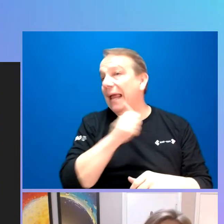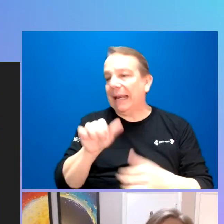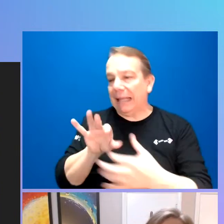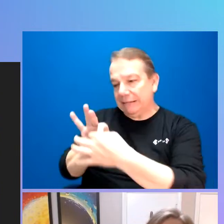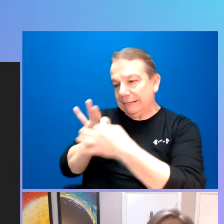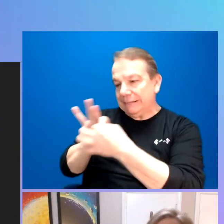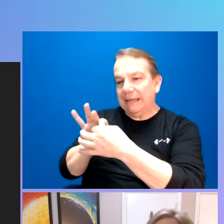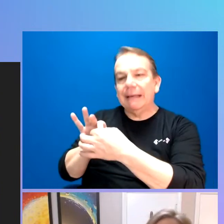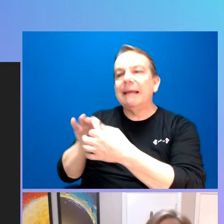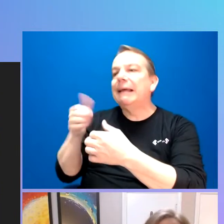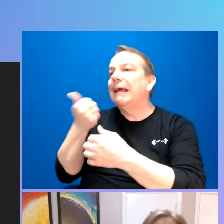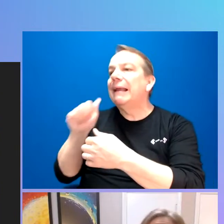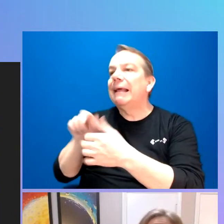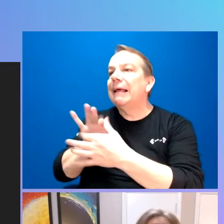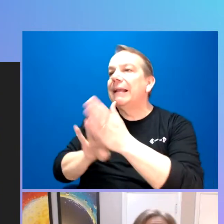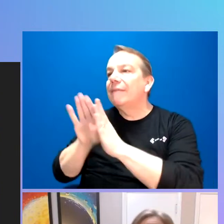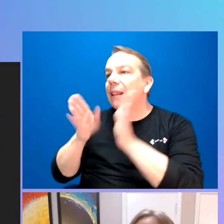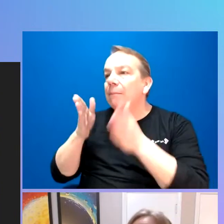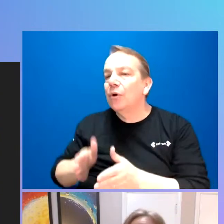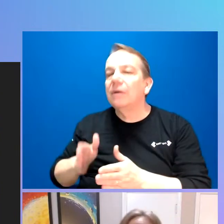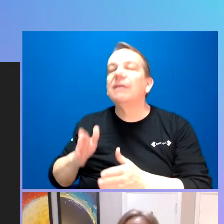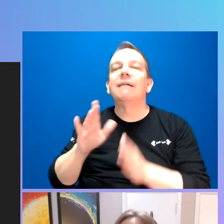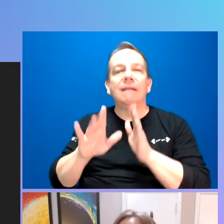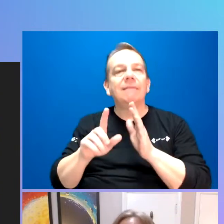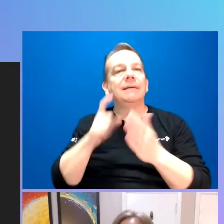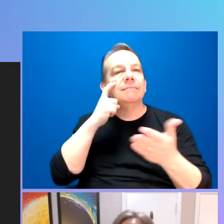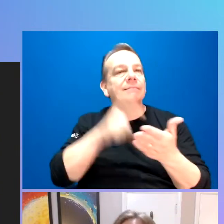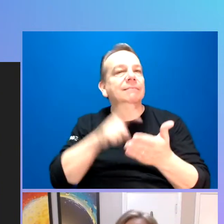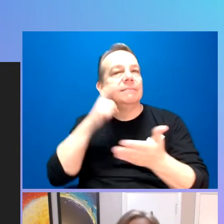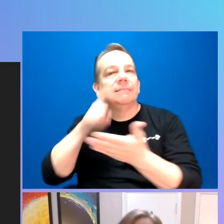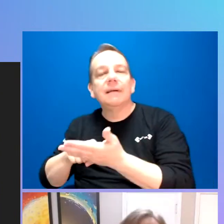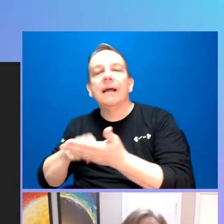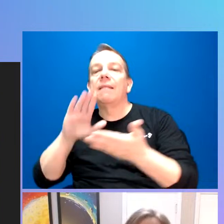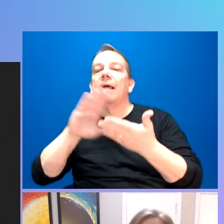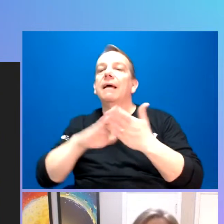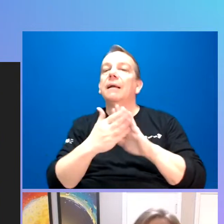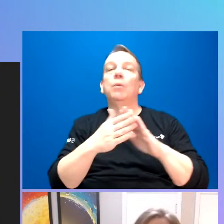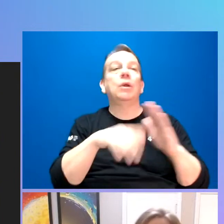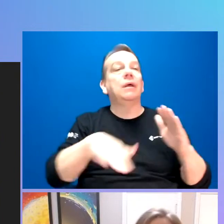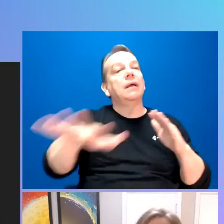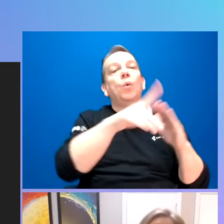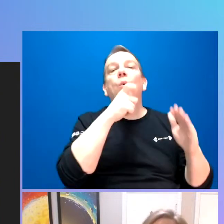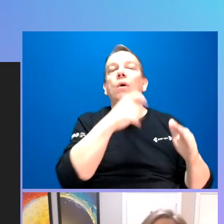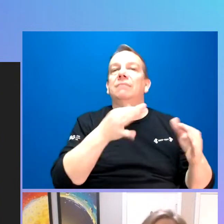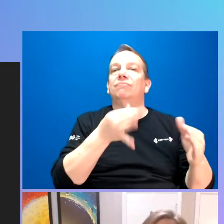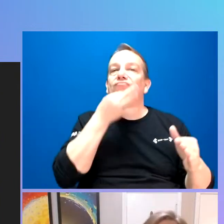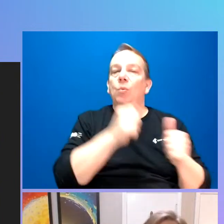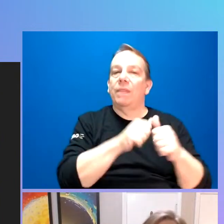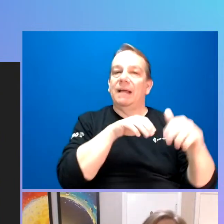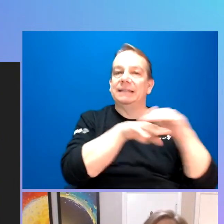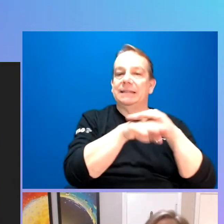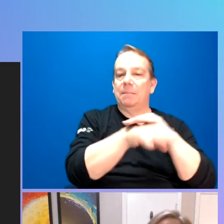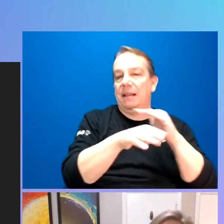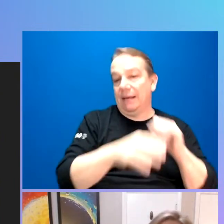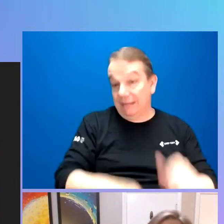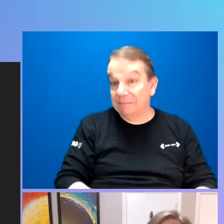relationship with your developer, maybe find developers in the accessibility communities online or others in your